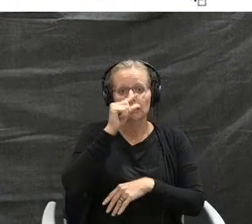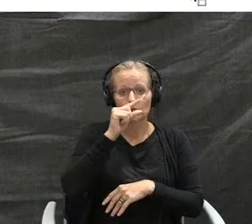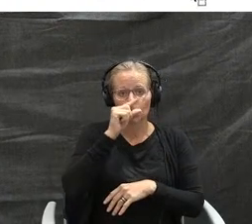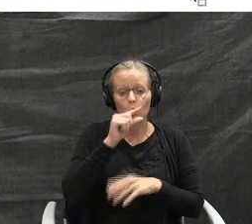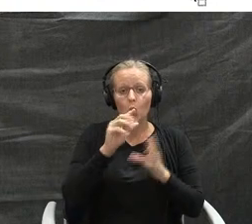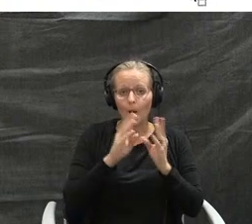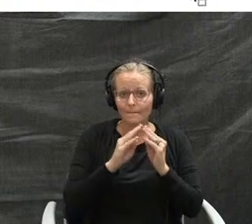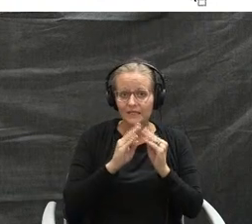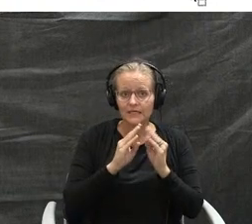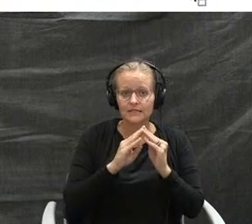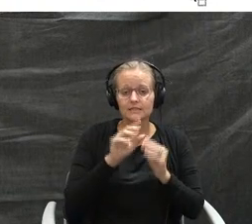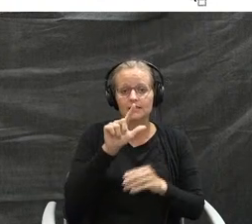instructional technology tools.